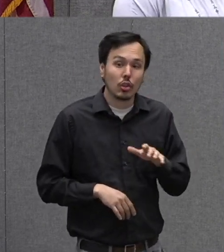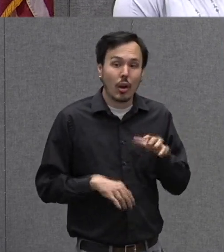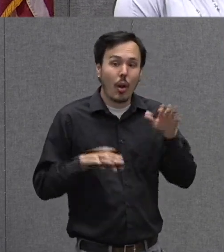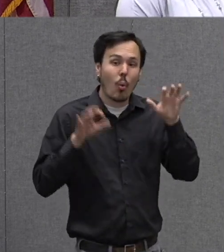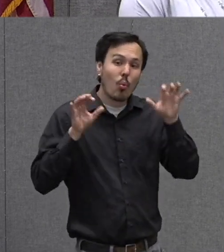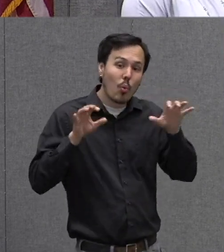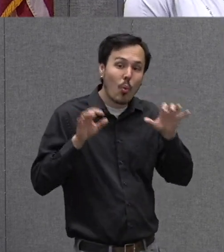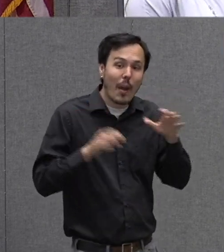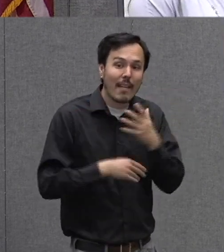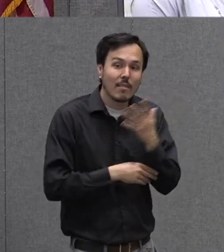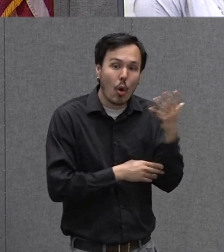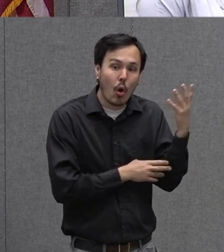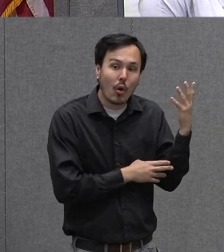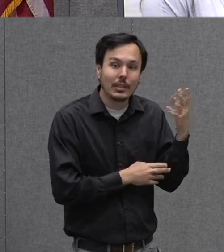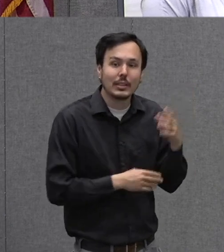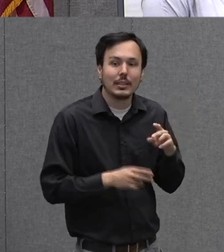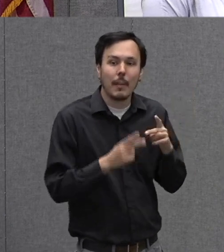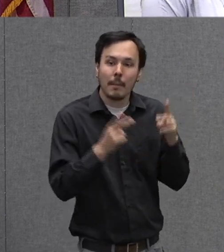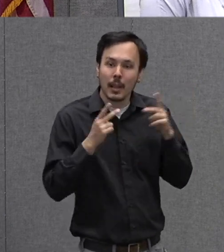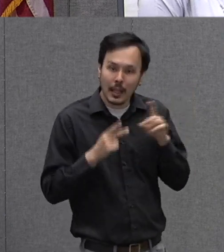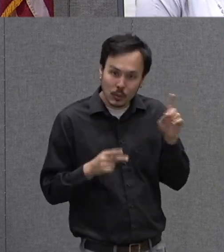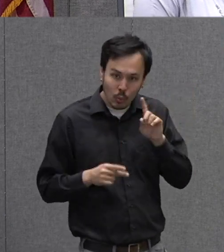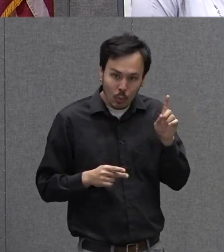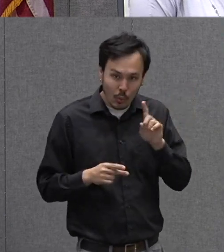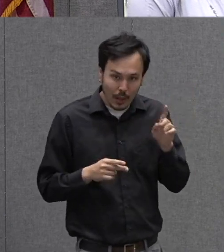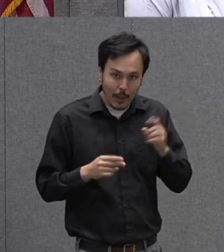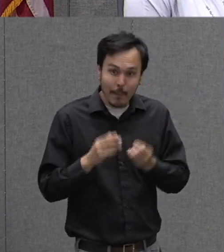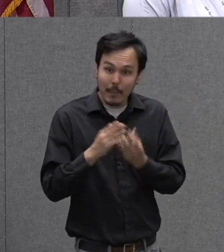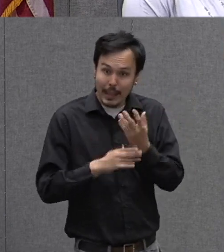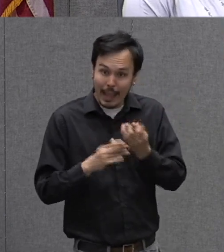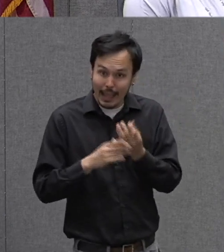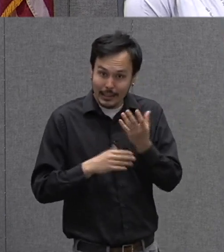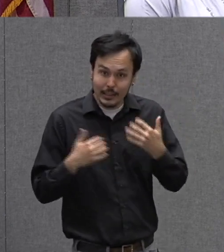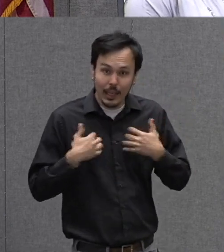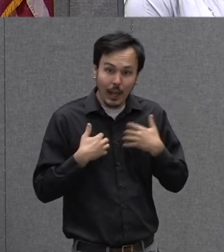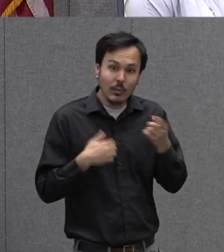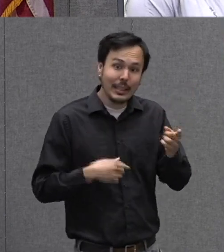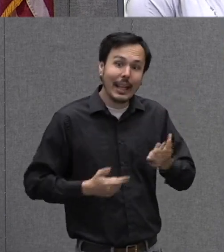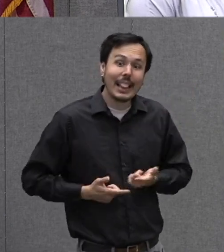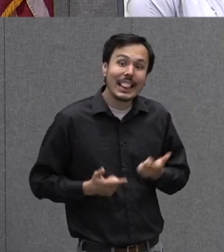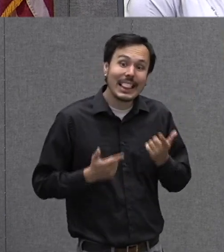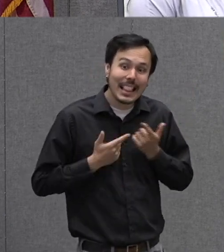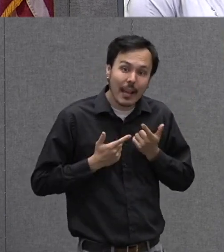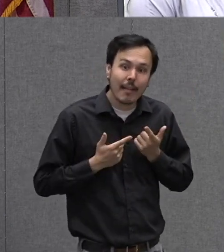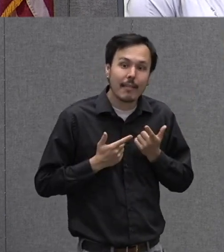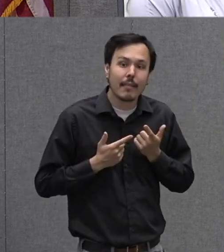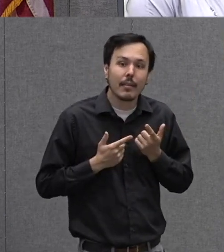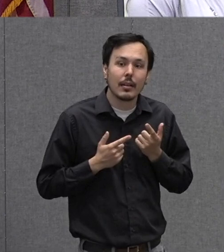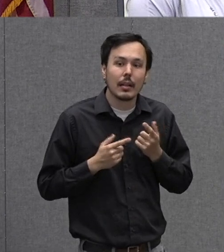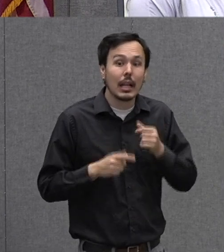It's place where animals and plants live. So it's not an animal, it's not a plant, but it's a place where they live.